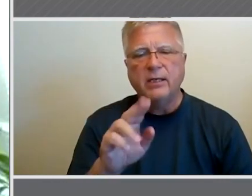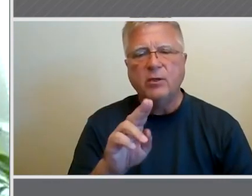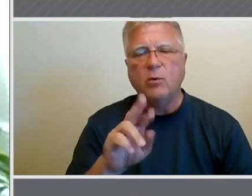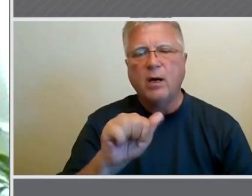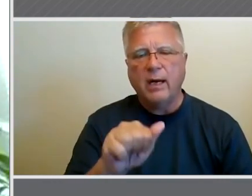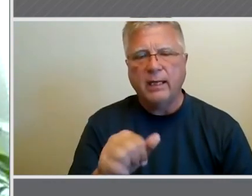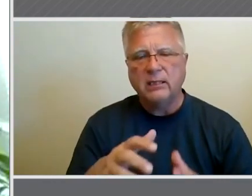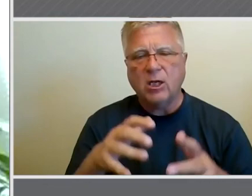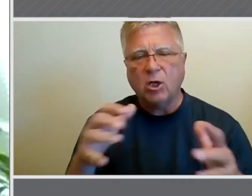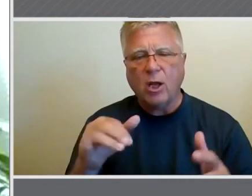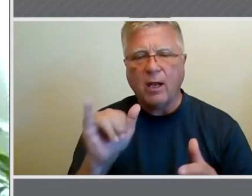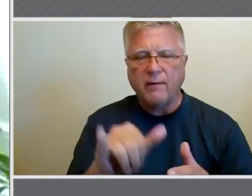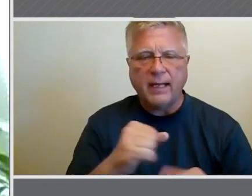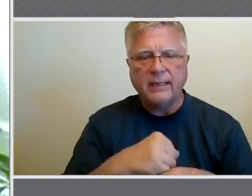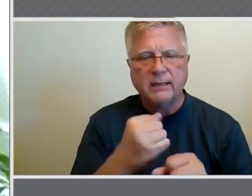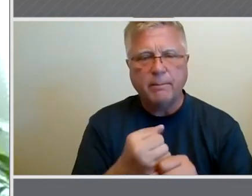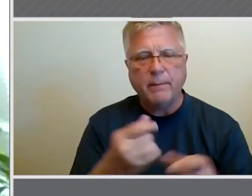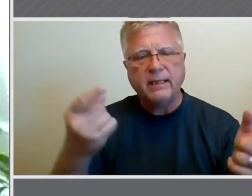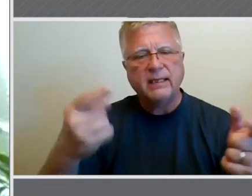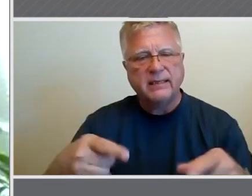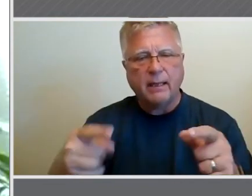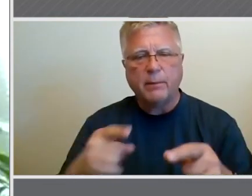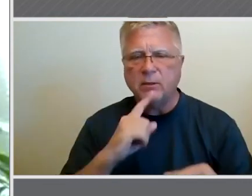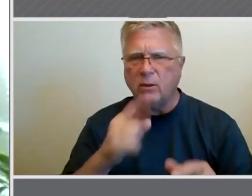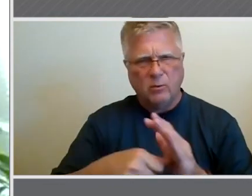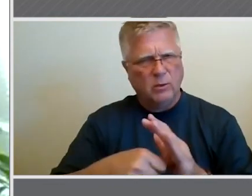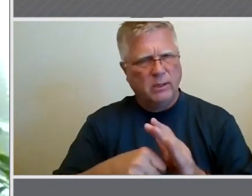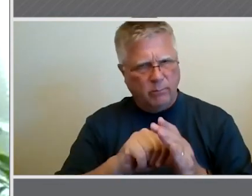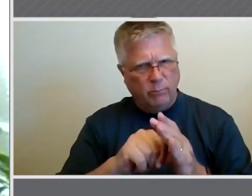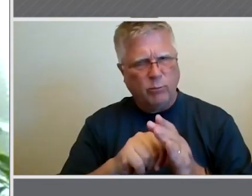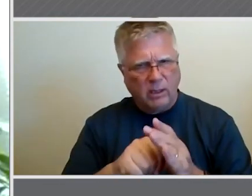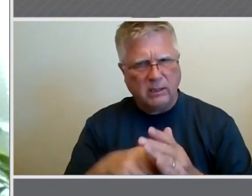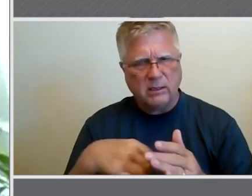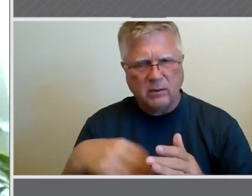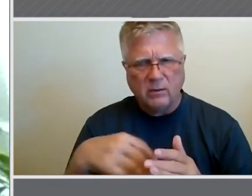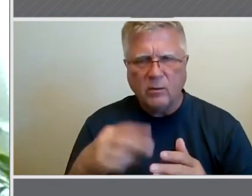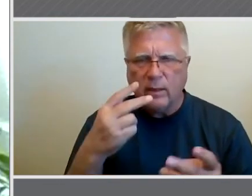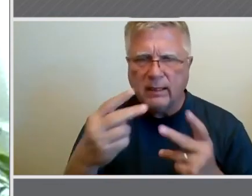couple of projects happen it's always impressive and complicated when I see them put together this deals.